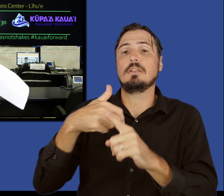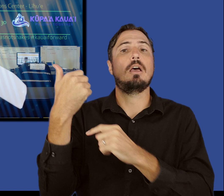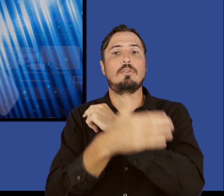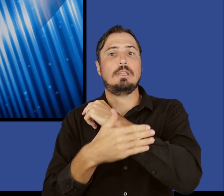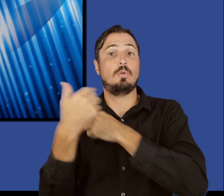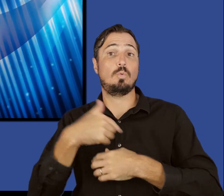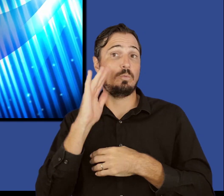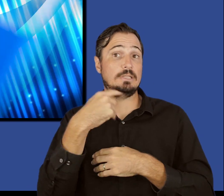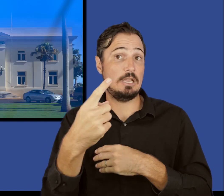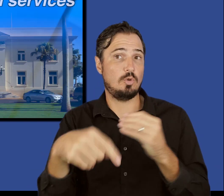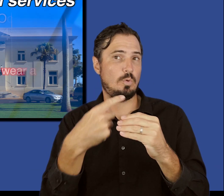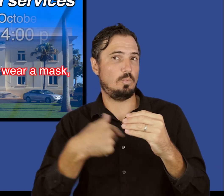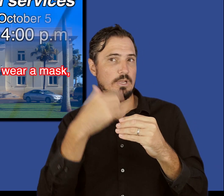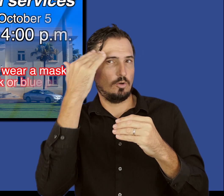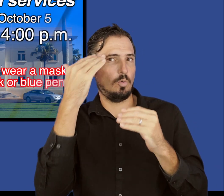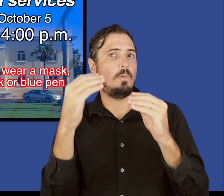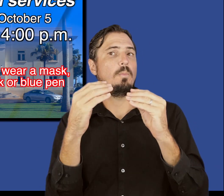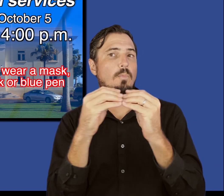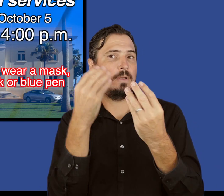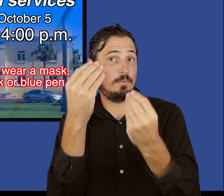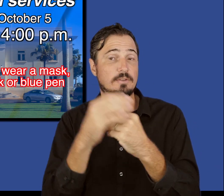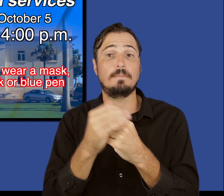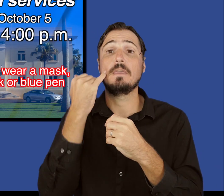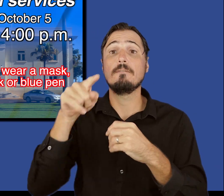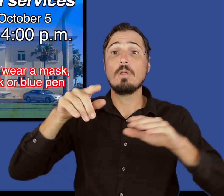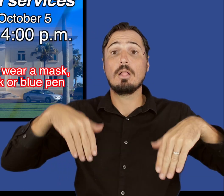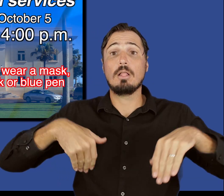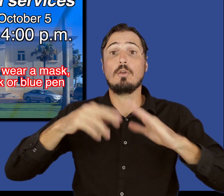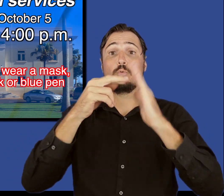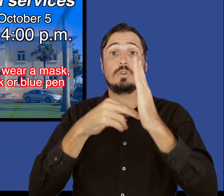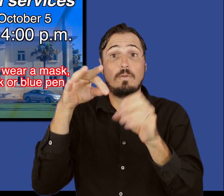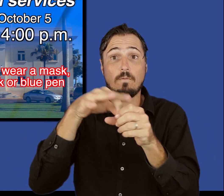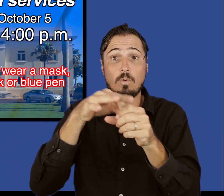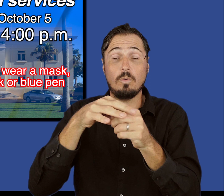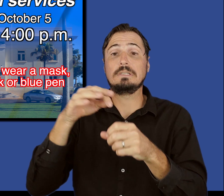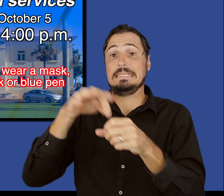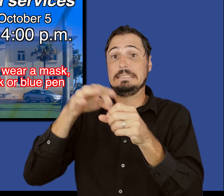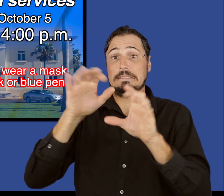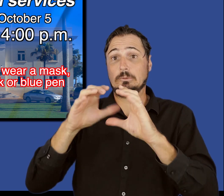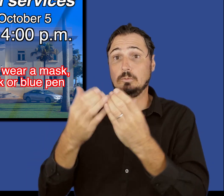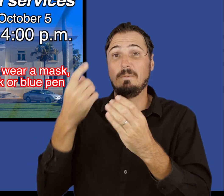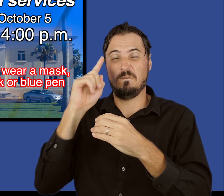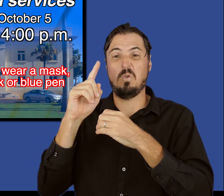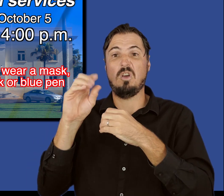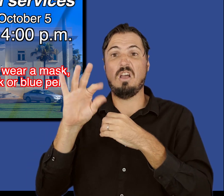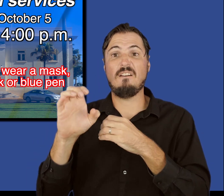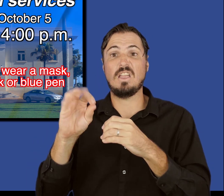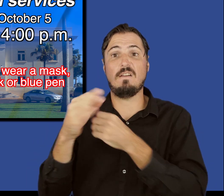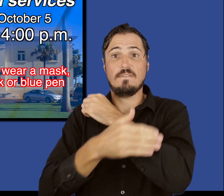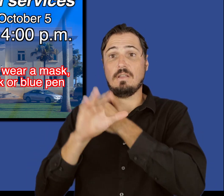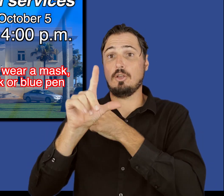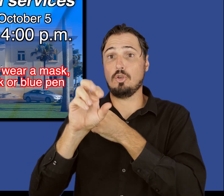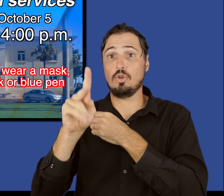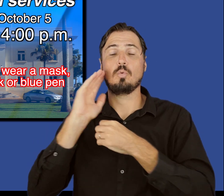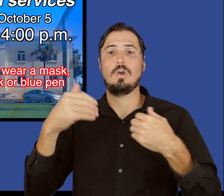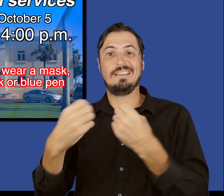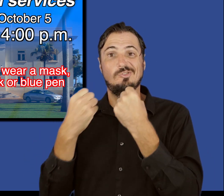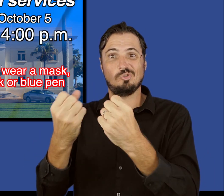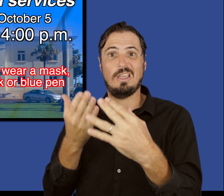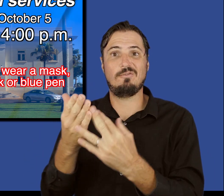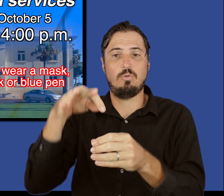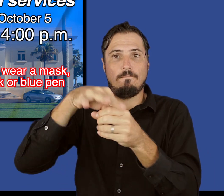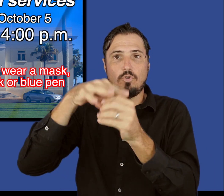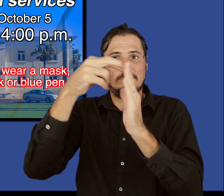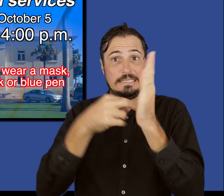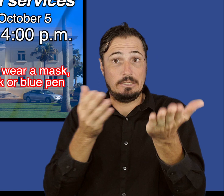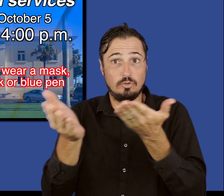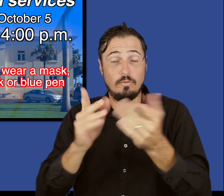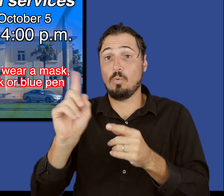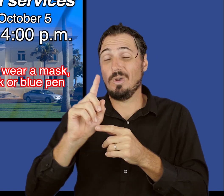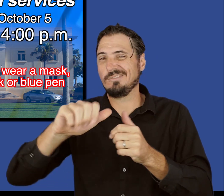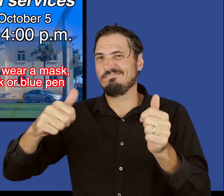If you have not yet registered to vote, the Elections Division of the Office of the County Clerk will hold drive-thru voter registration services in the back parking area behind the Historic County